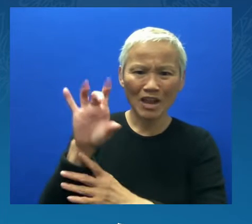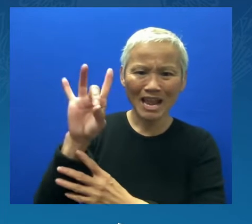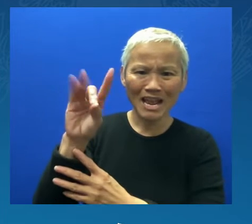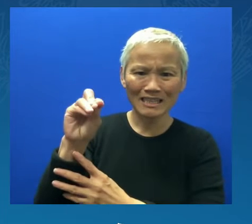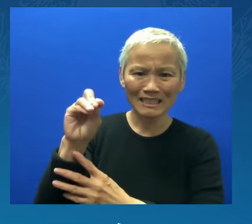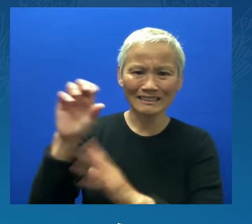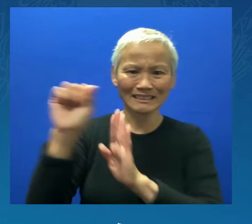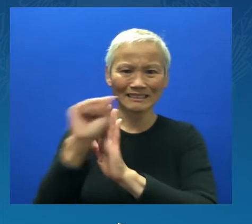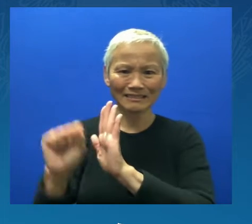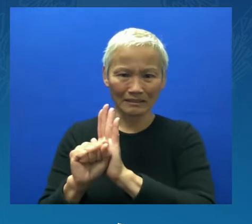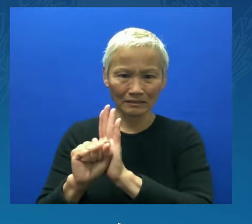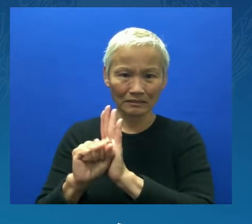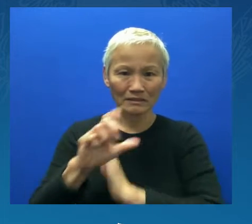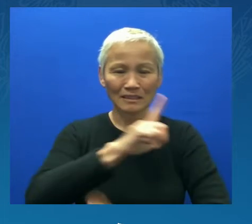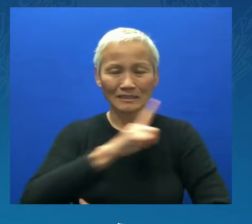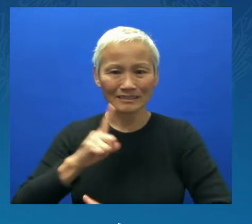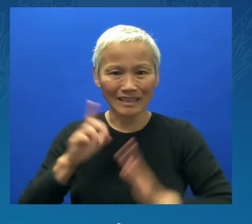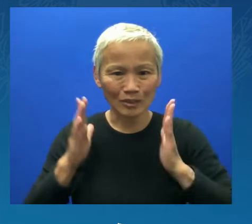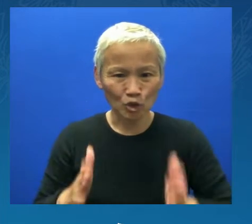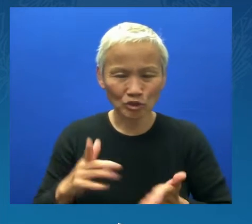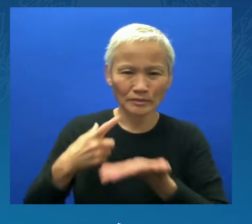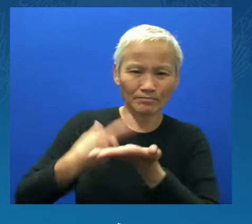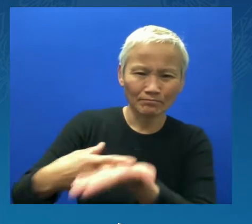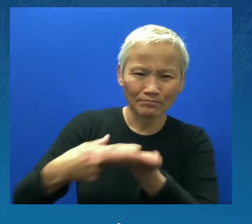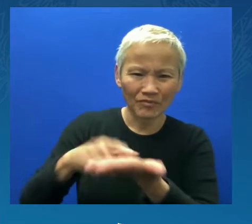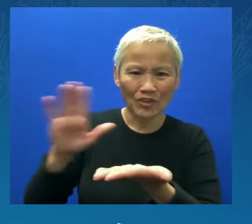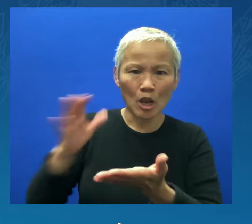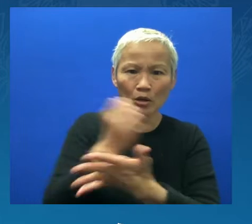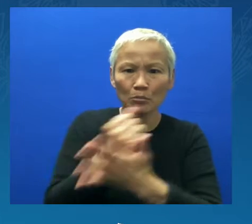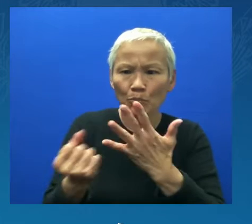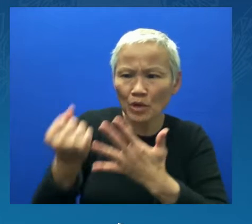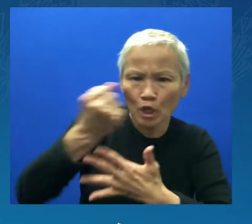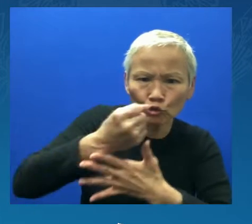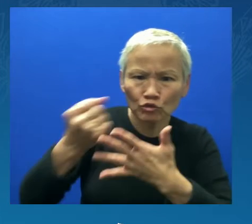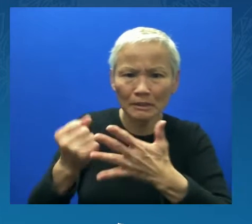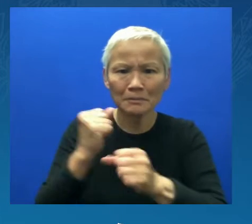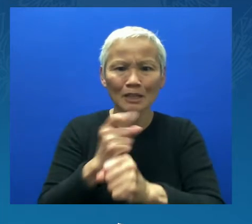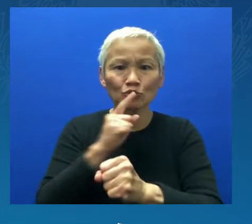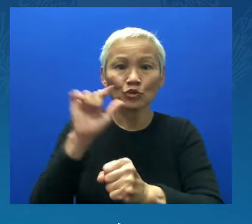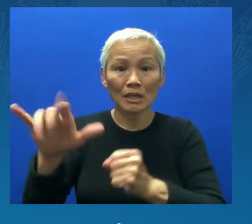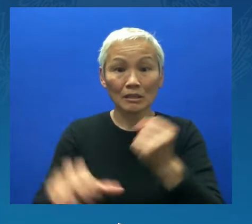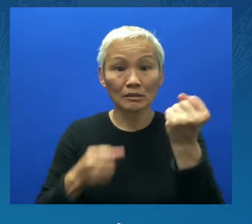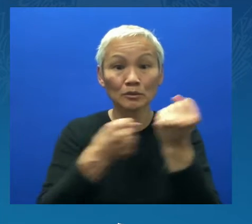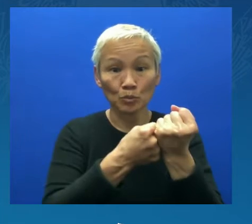and how they can weigh in. She's directly, as I mentioned before, reached out to me and invited me